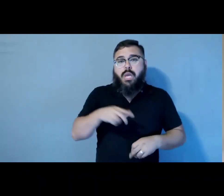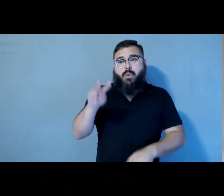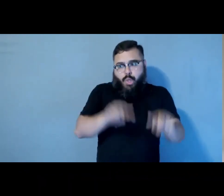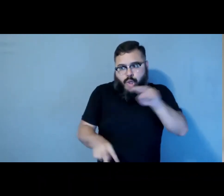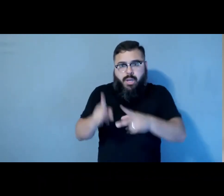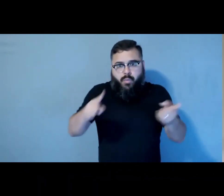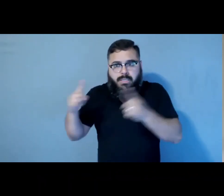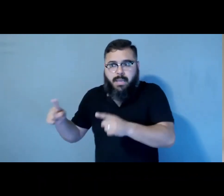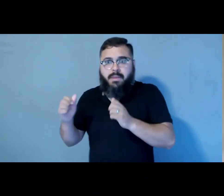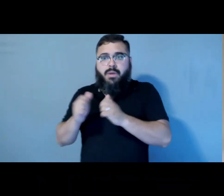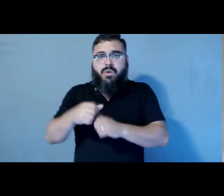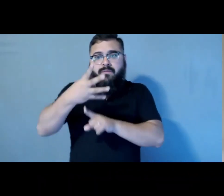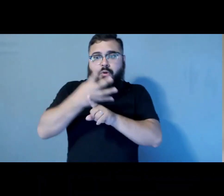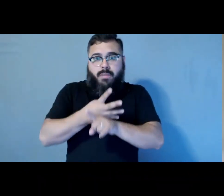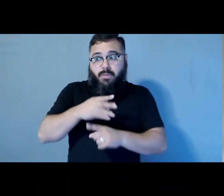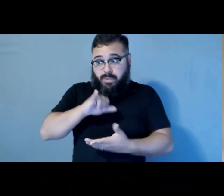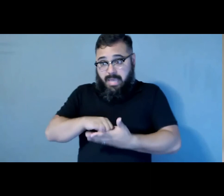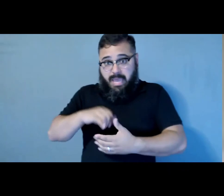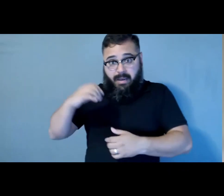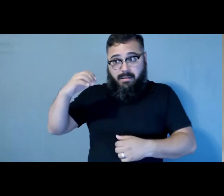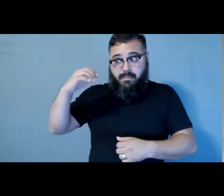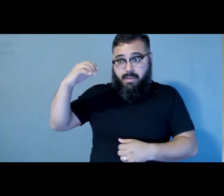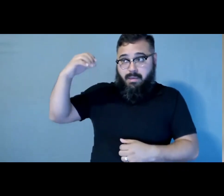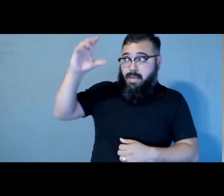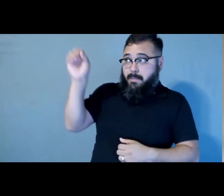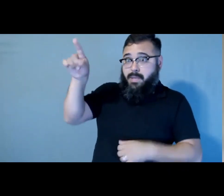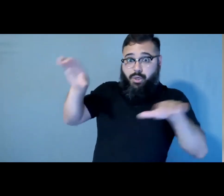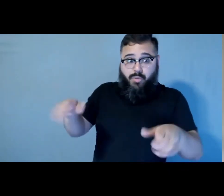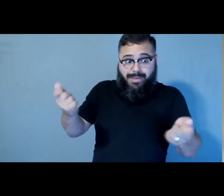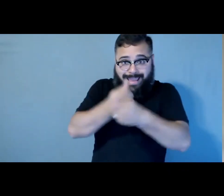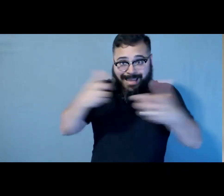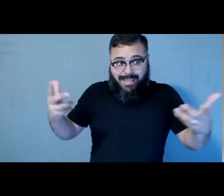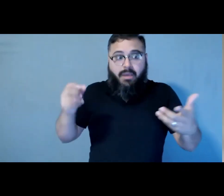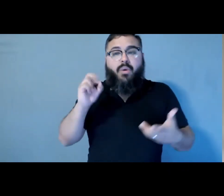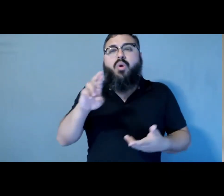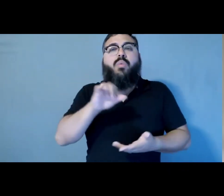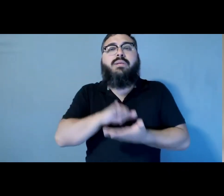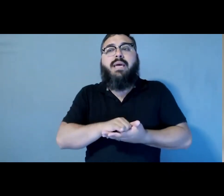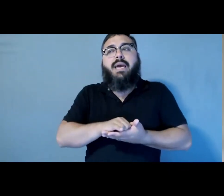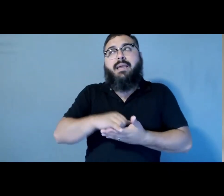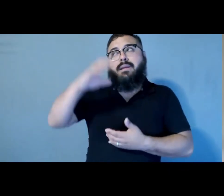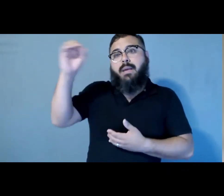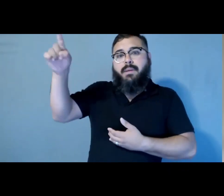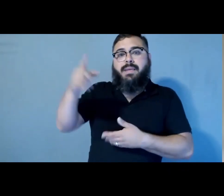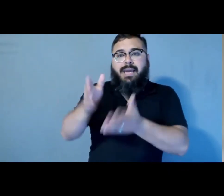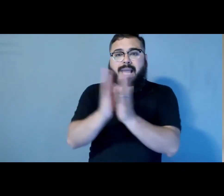Was the employer doing anything or was the employer asking for the software to be delivered and that was gonna take a month